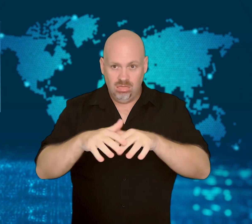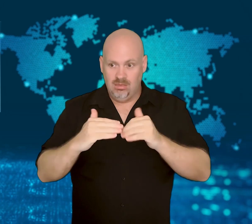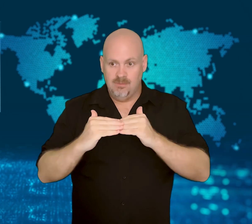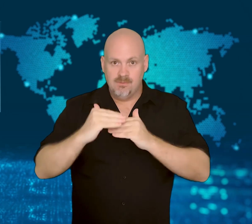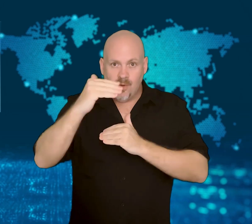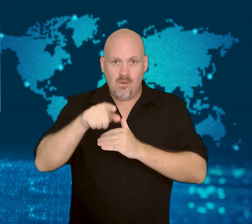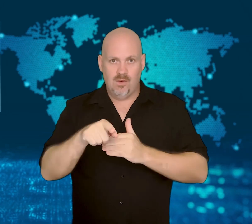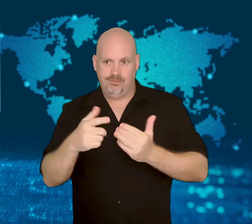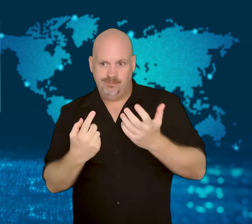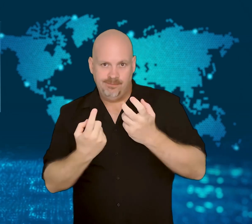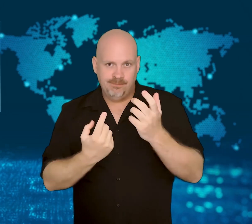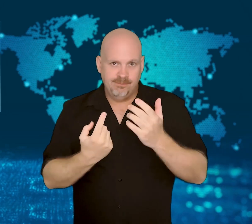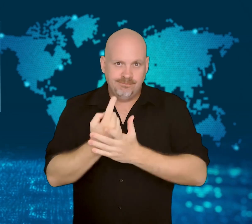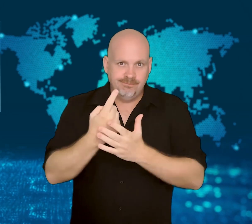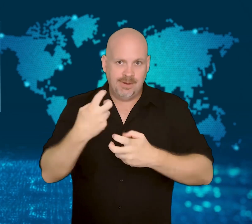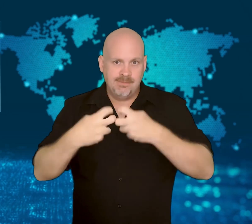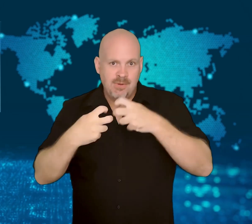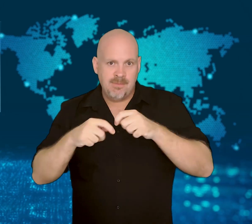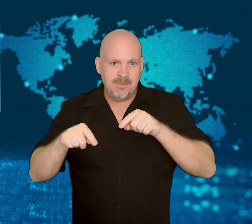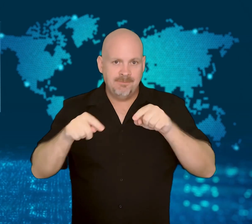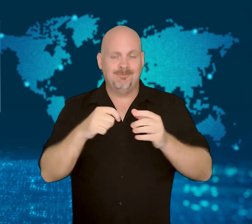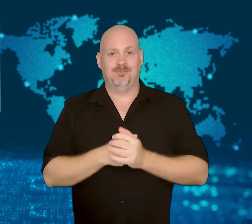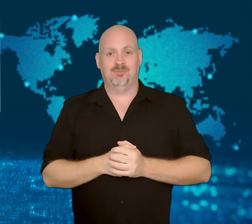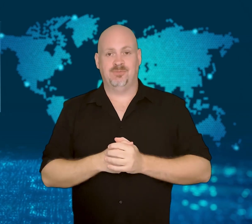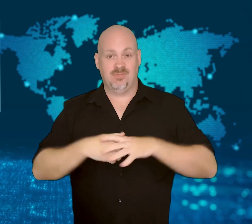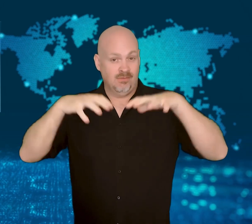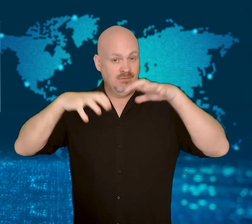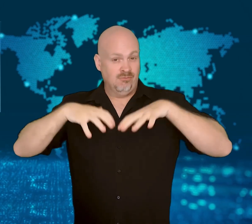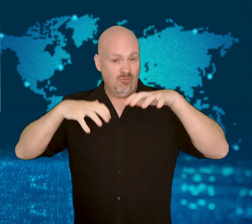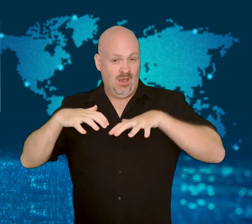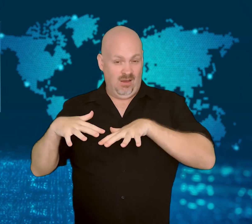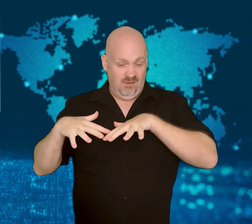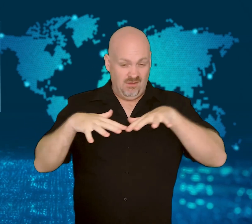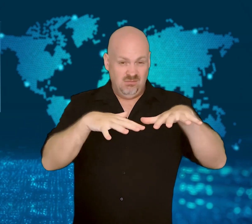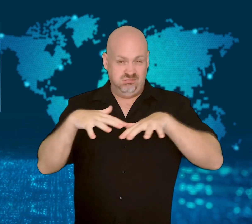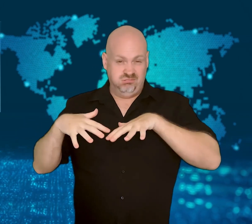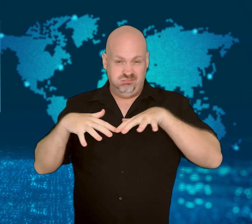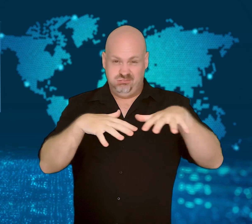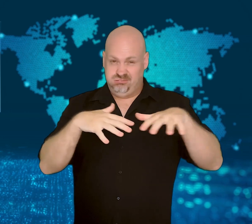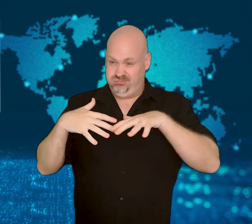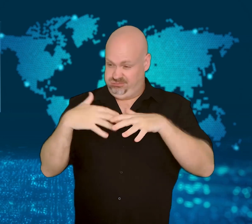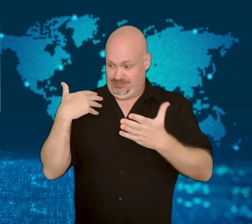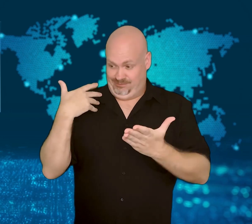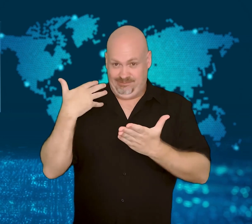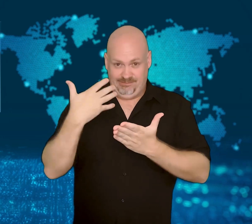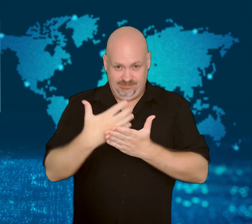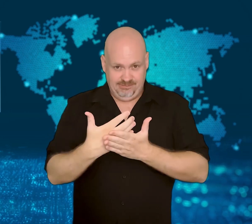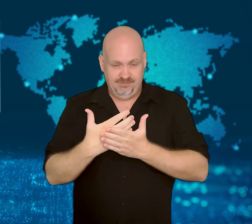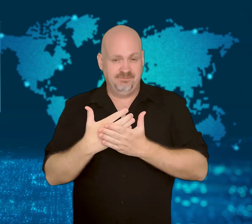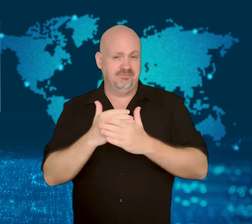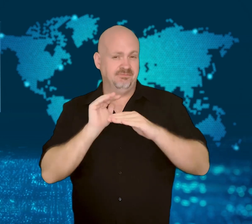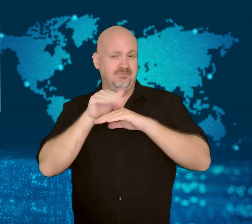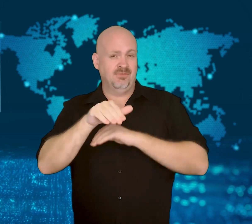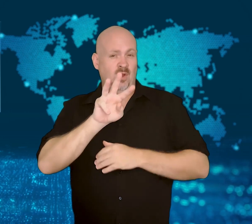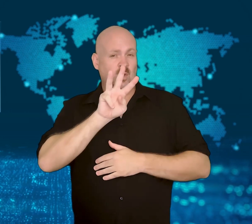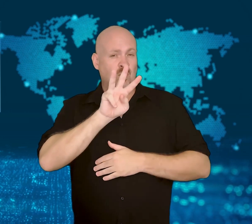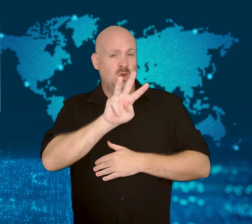That is around 15% of the country's population.